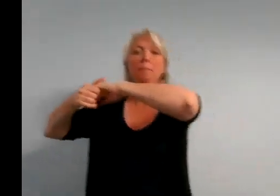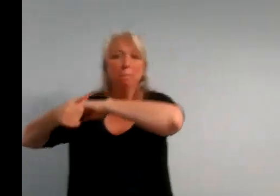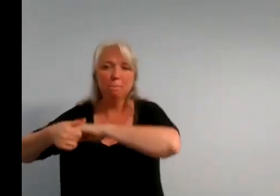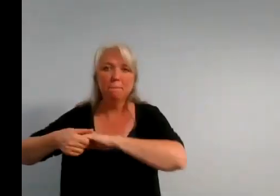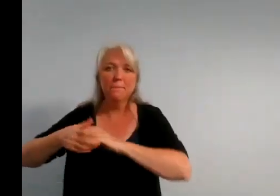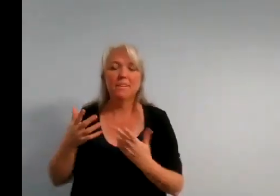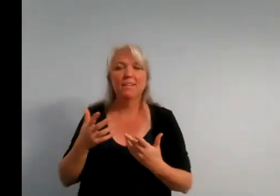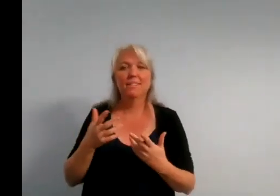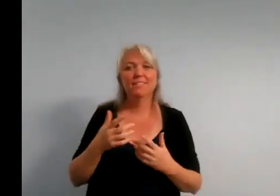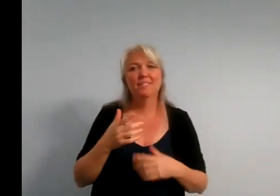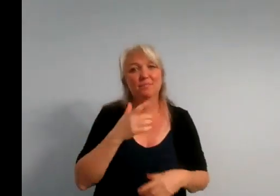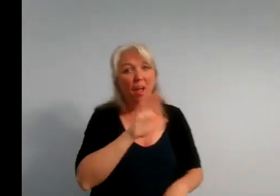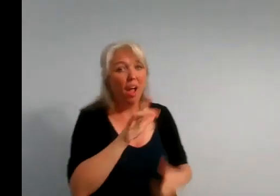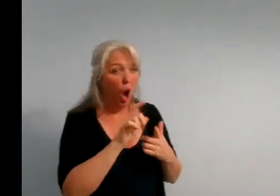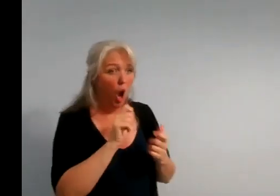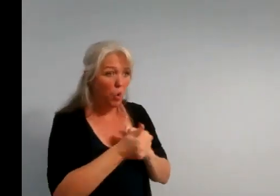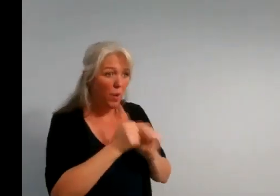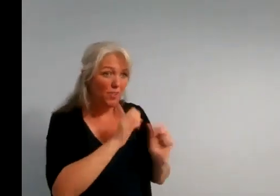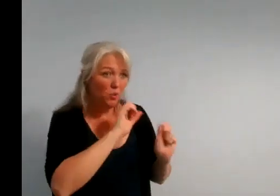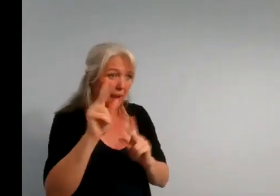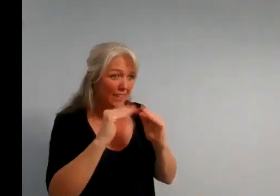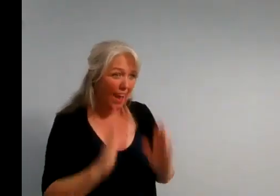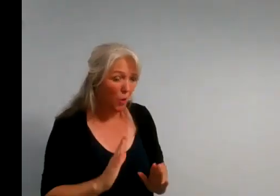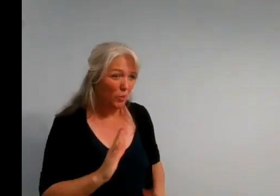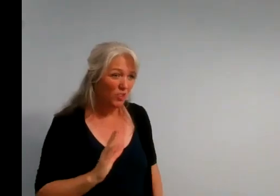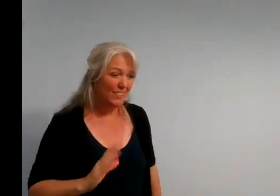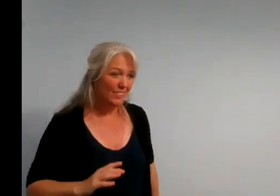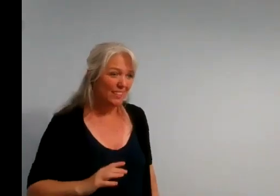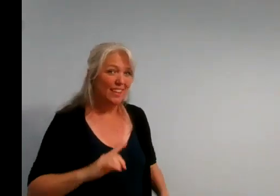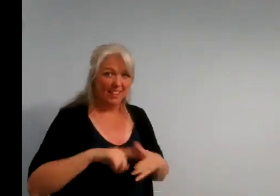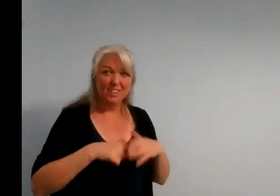“I’ll race you back to the house,” Dunlap said. And he started to run.